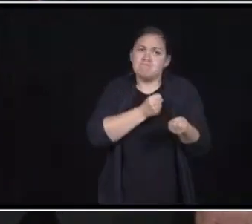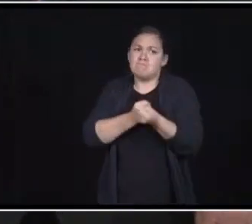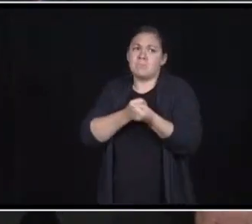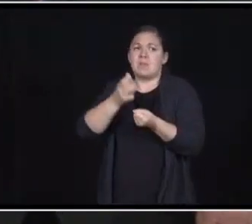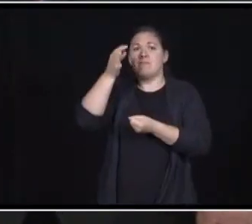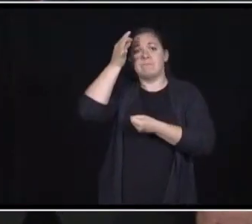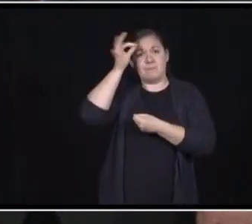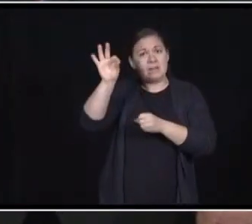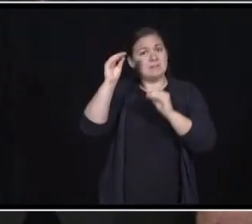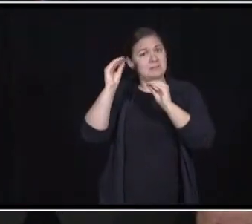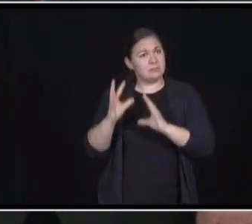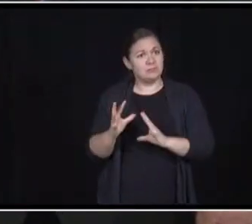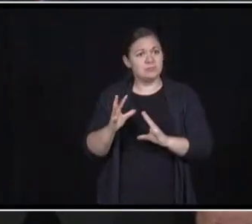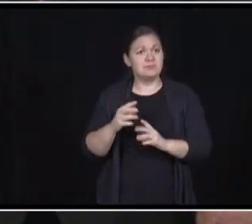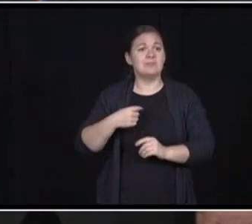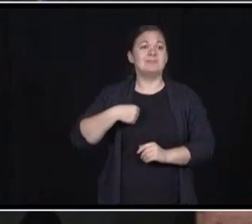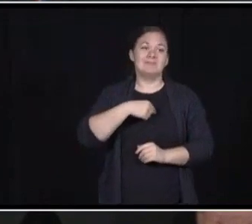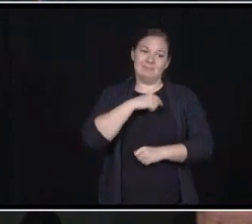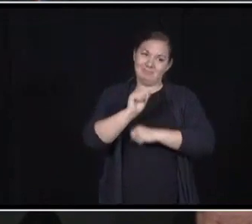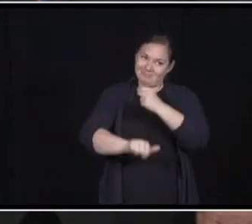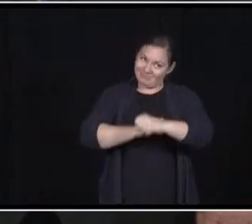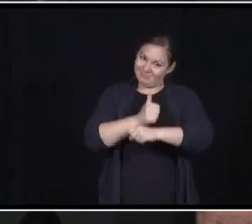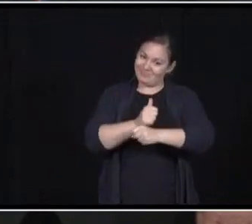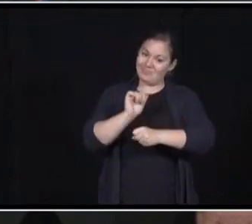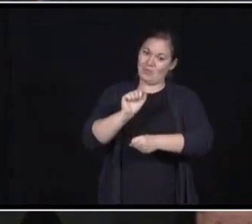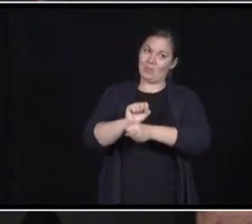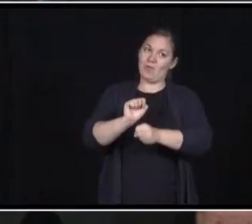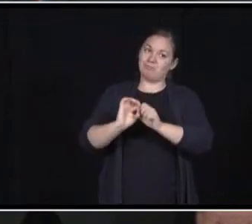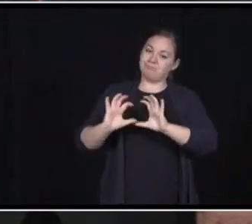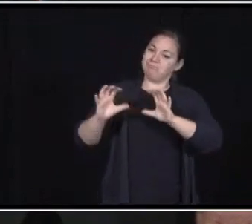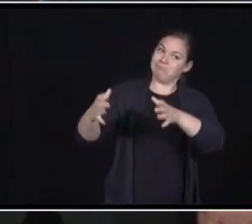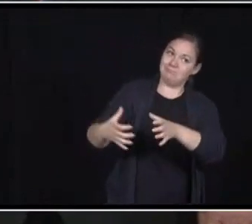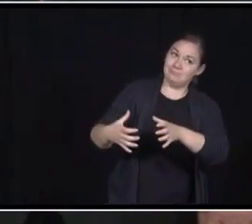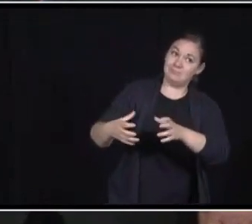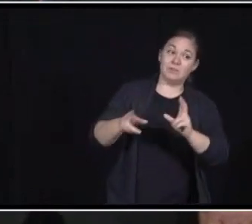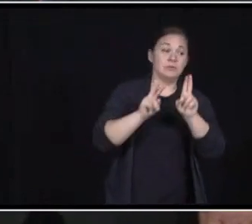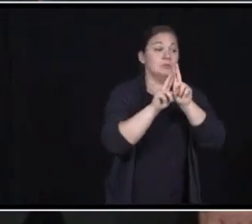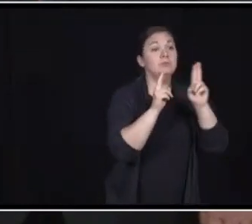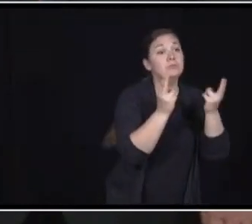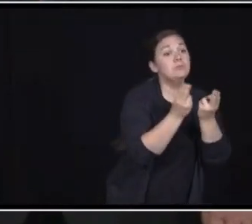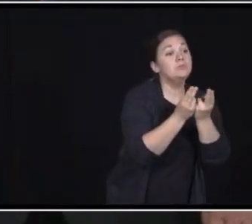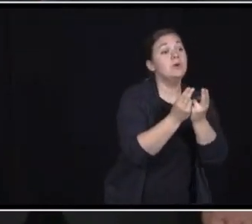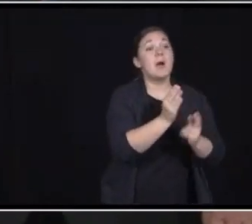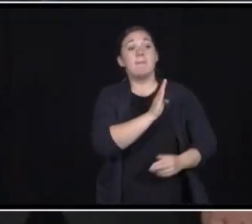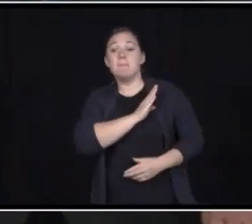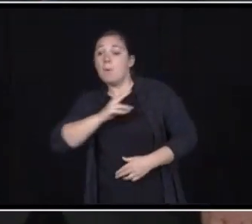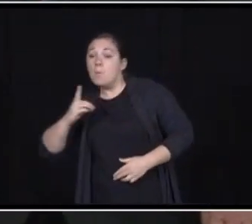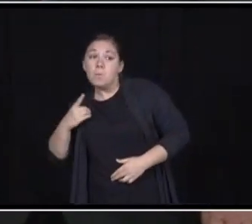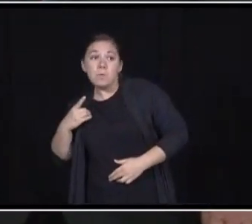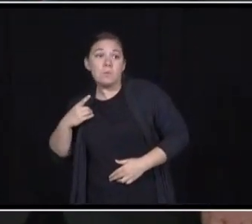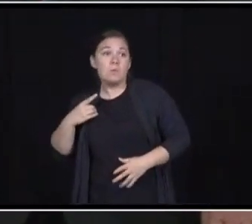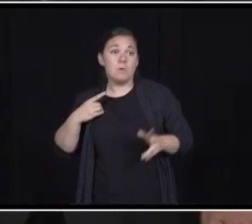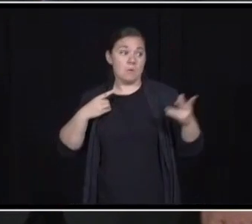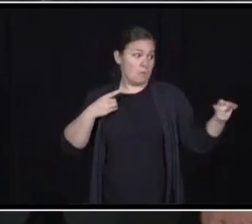We are proud of it. It is a model in this country with a very high outcome.